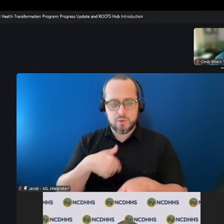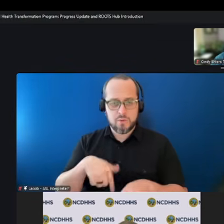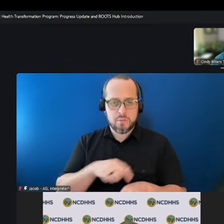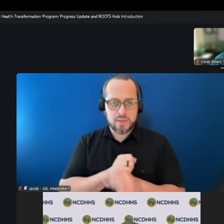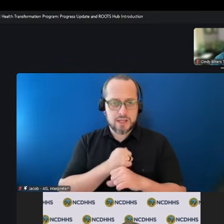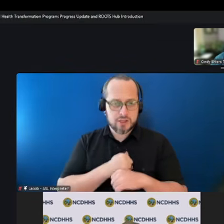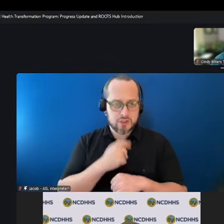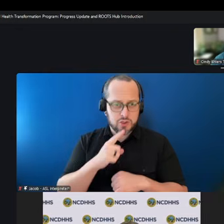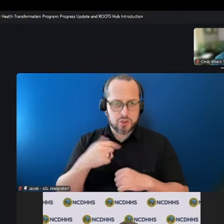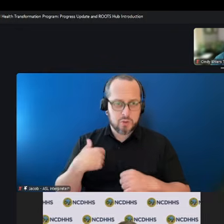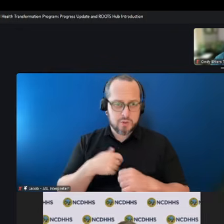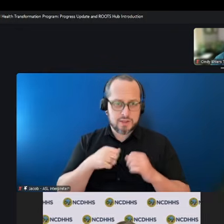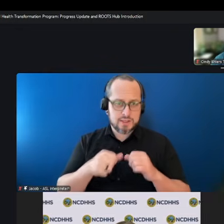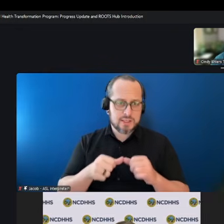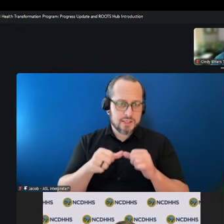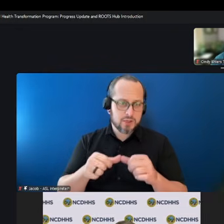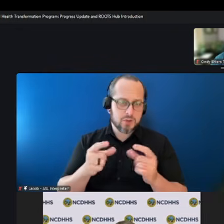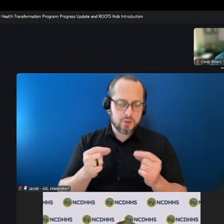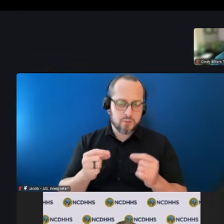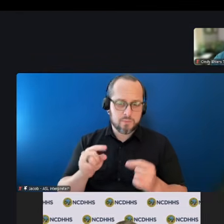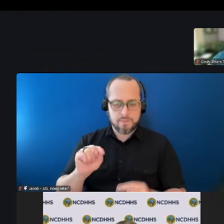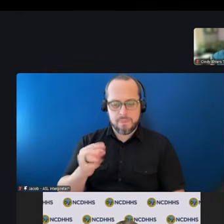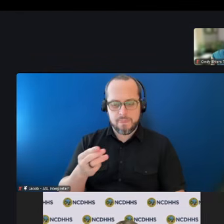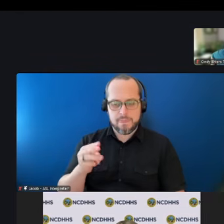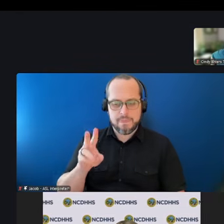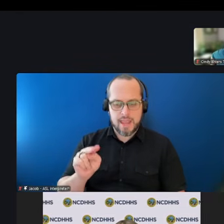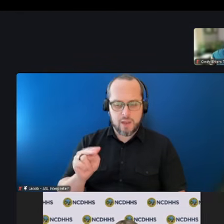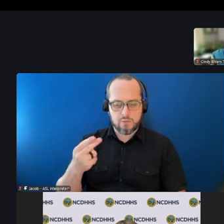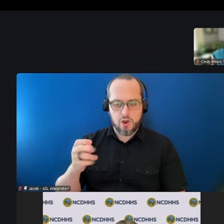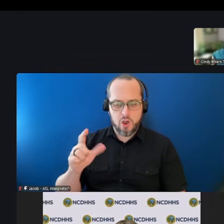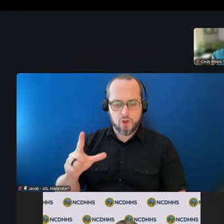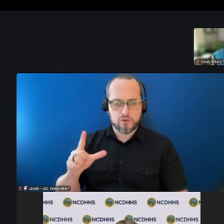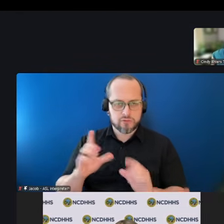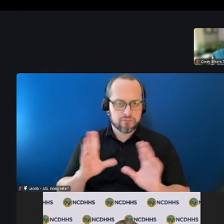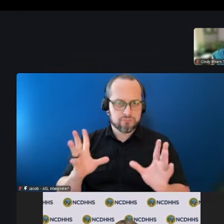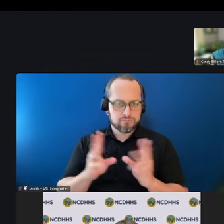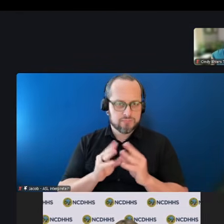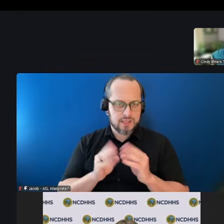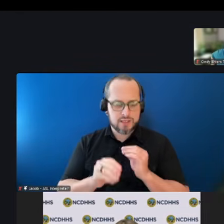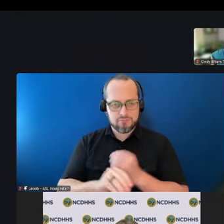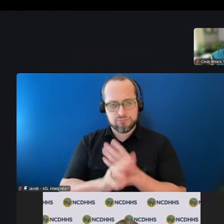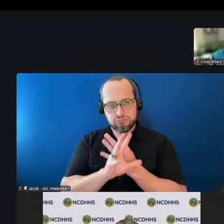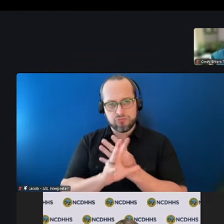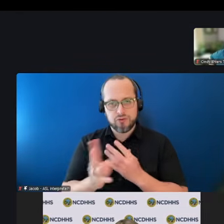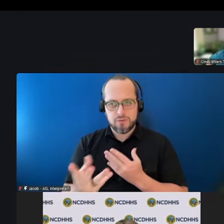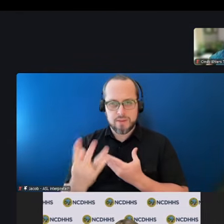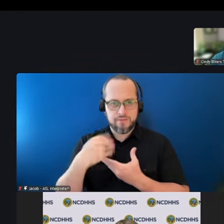continue to do these town halls and webinars so that you can stay engaged uh as this program uh